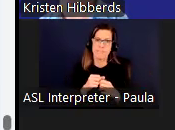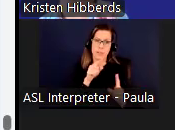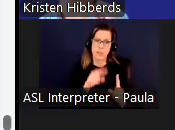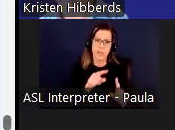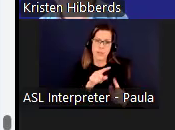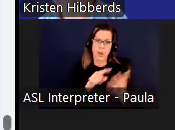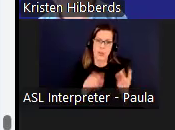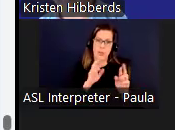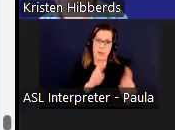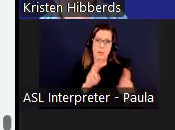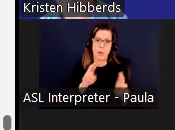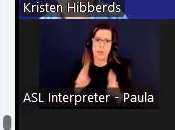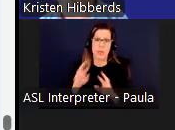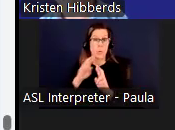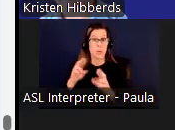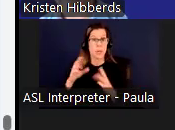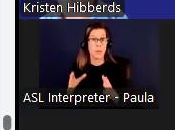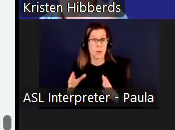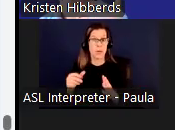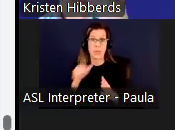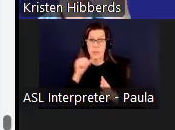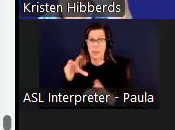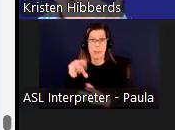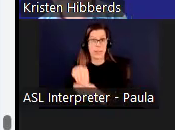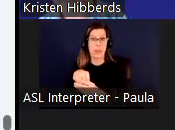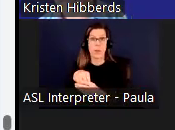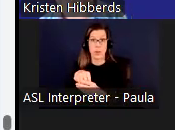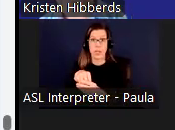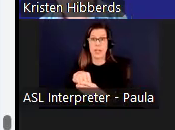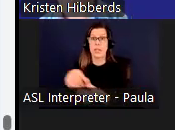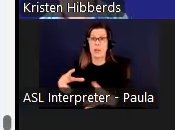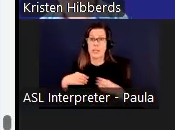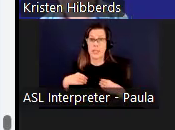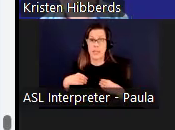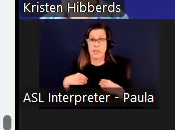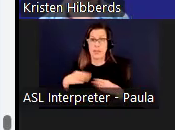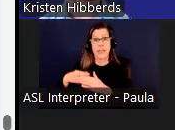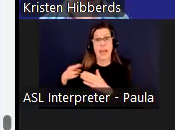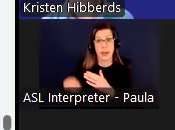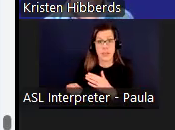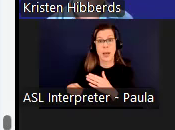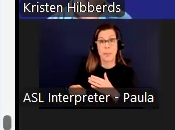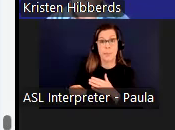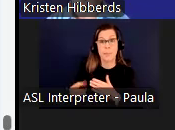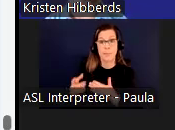And so reporters will not be included in receiving the outcome notification. OK.